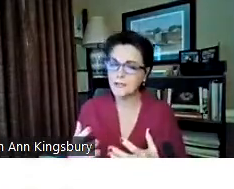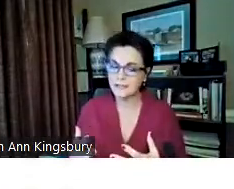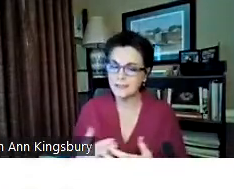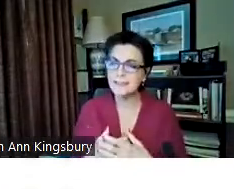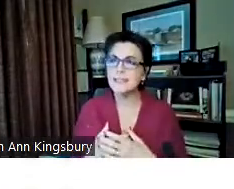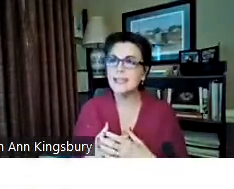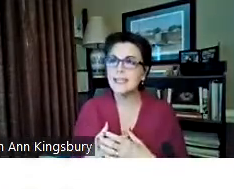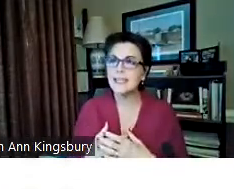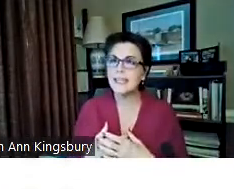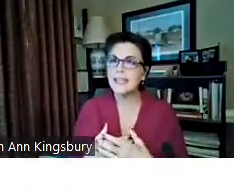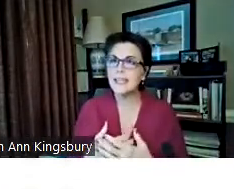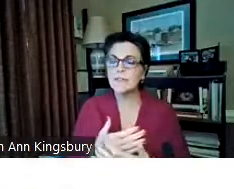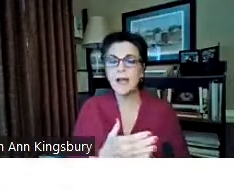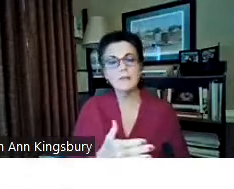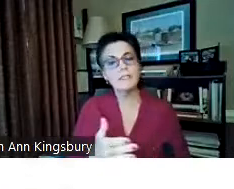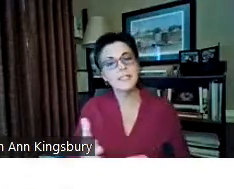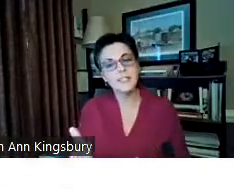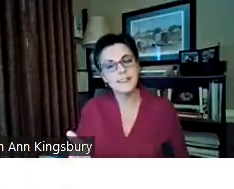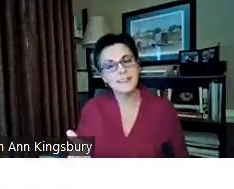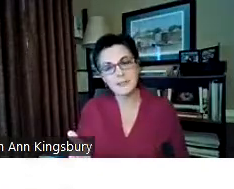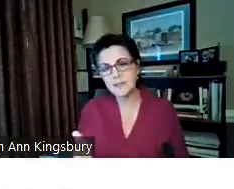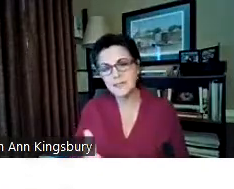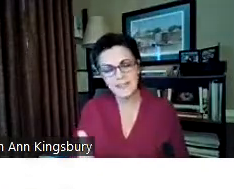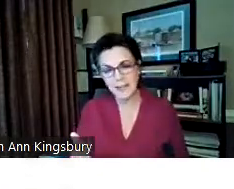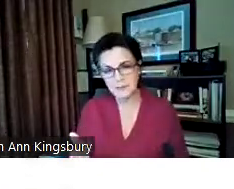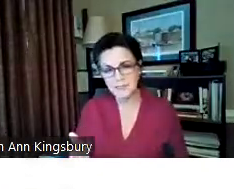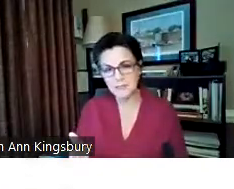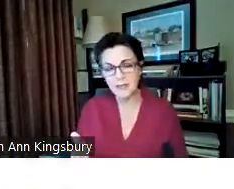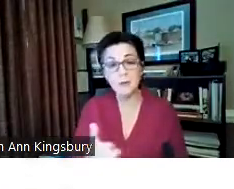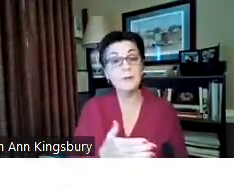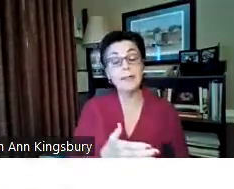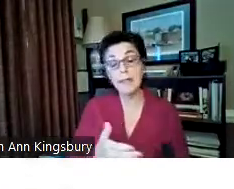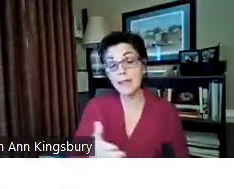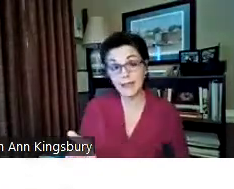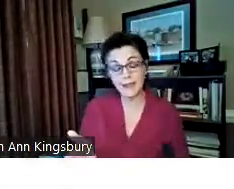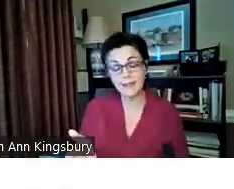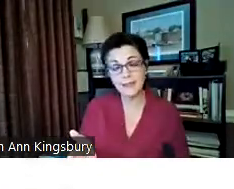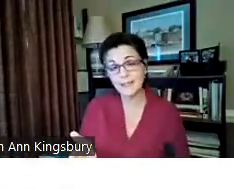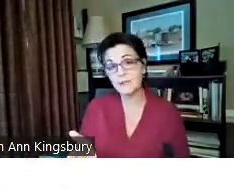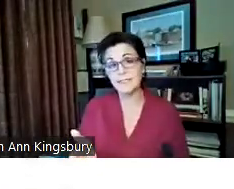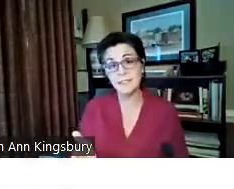is if the conversation that you need to have with somebody or the planning that you need to do